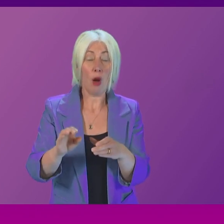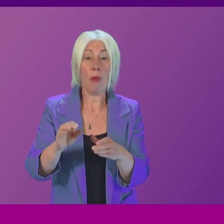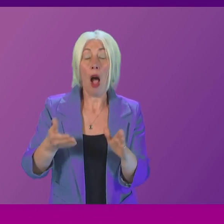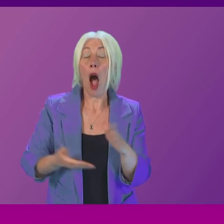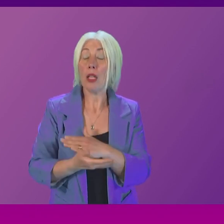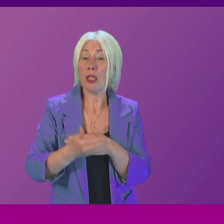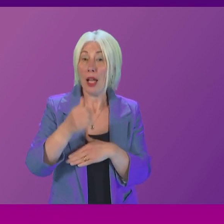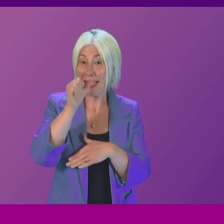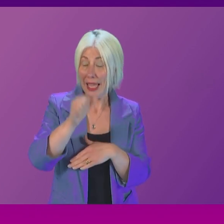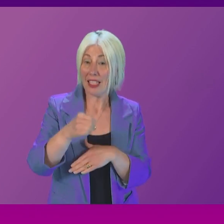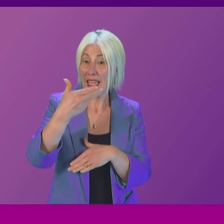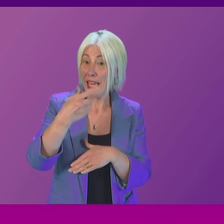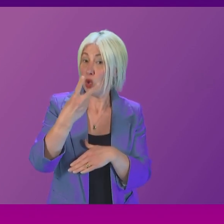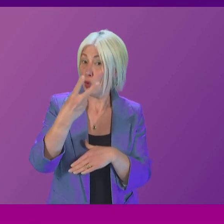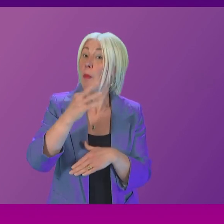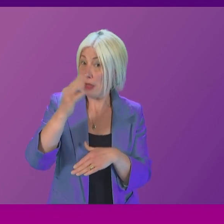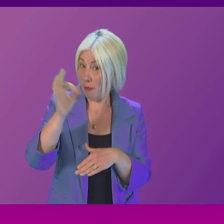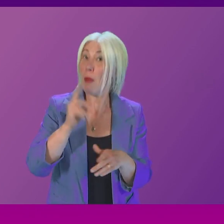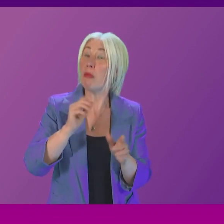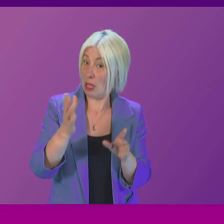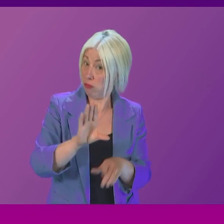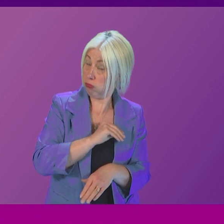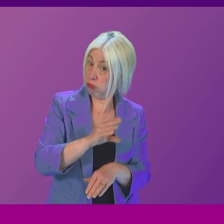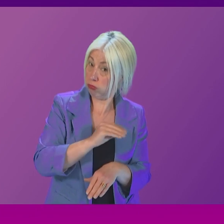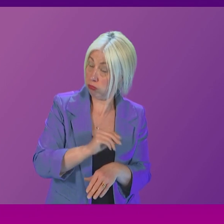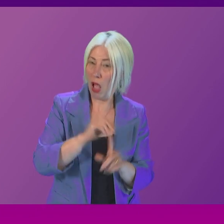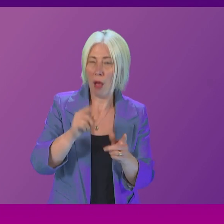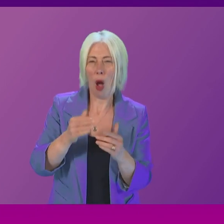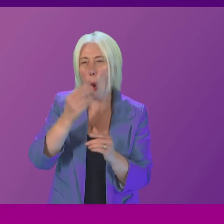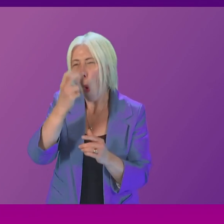The Scottish child payment was unanimously supported across the Parliament, but the payment